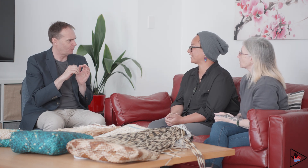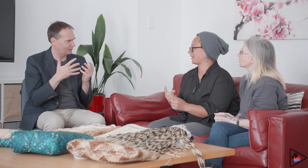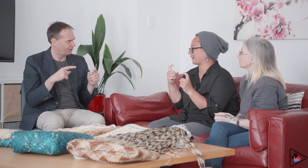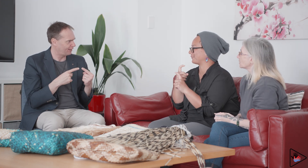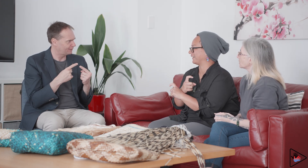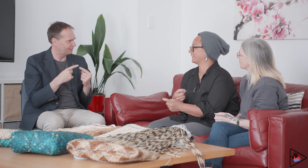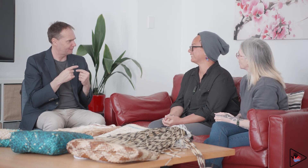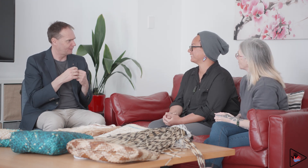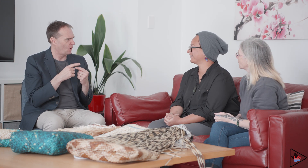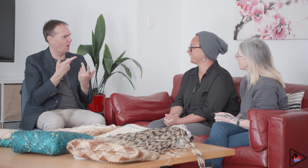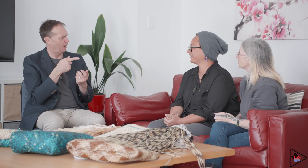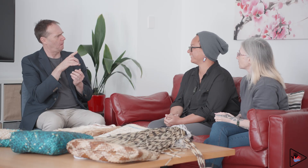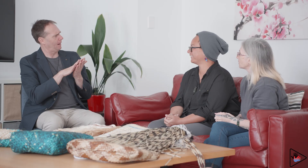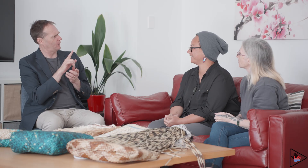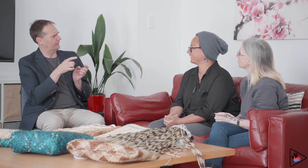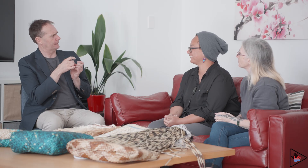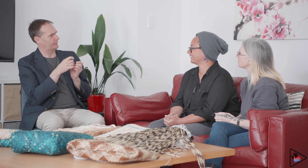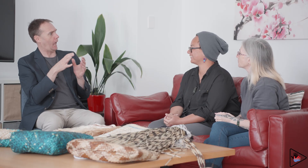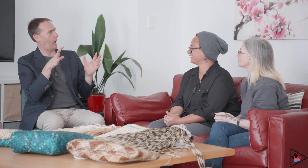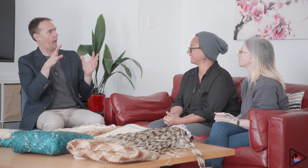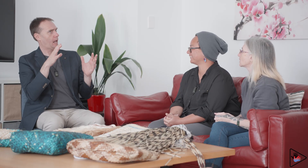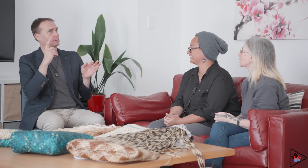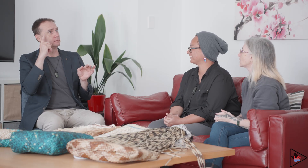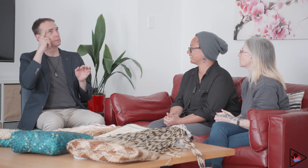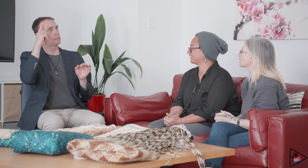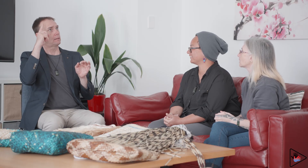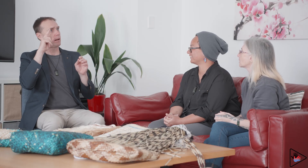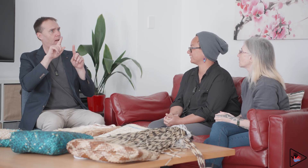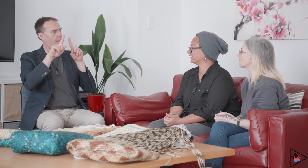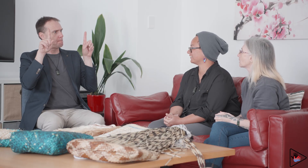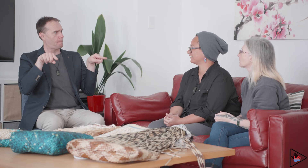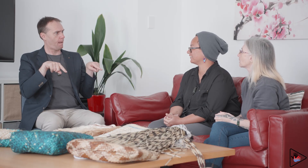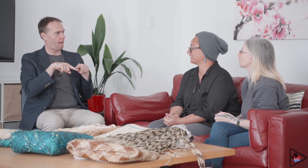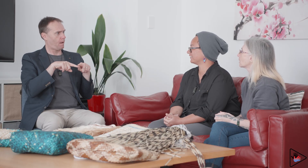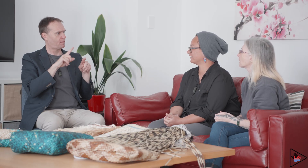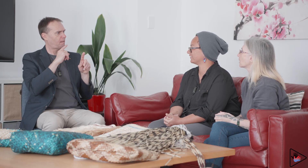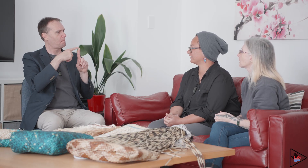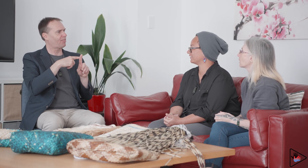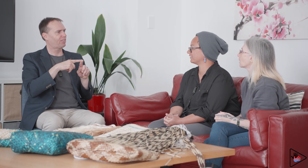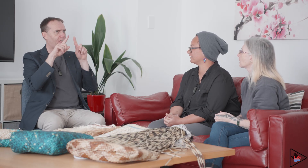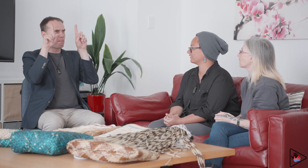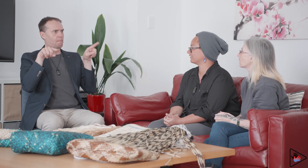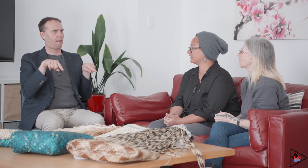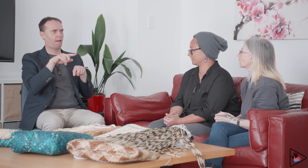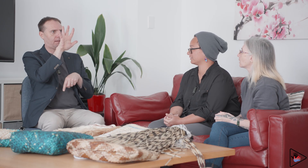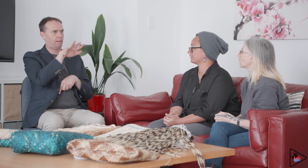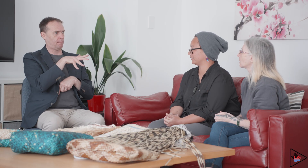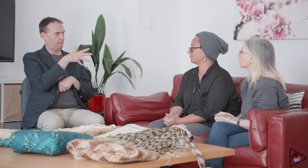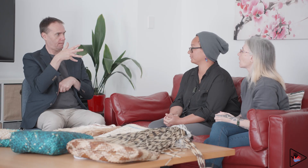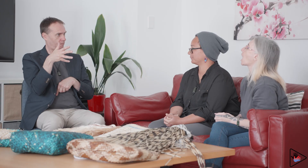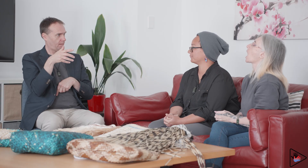that's quite hard. Sounds really challenging. My goodness. And so you said you use maths grid